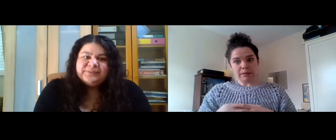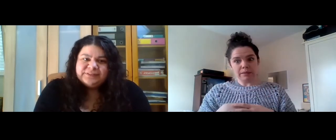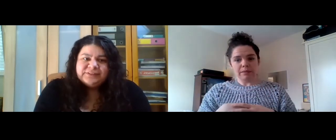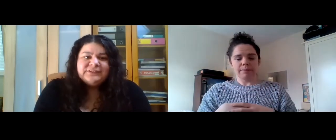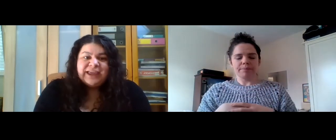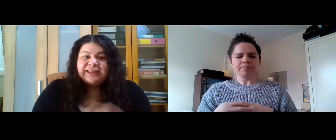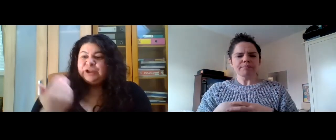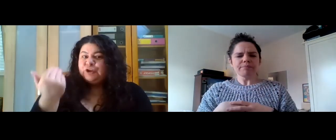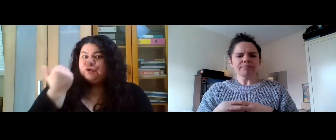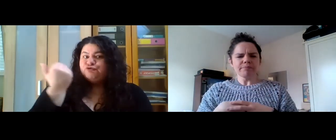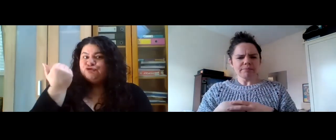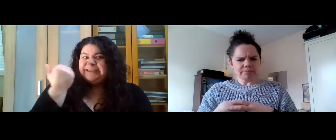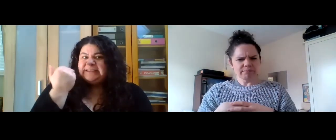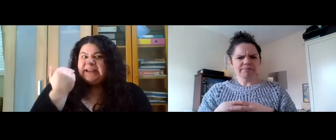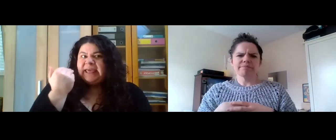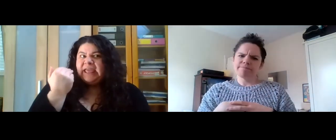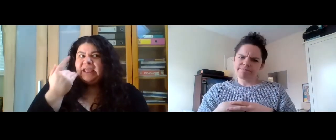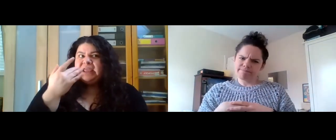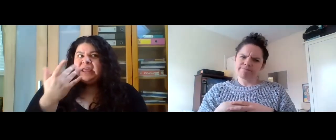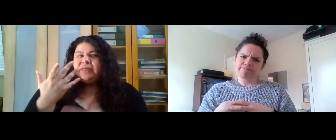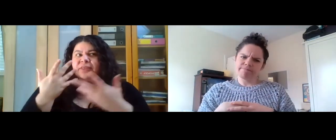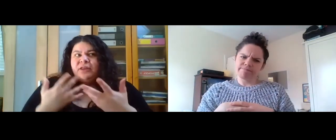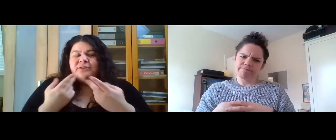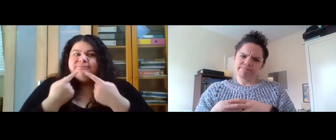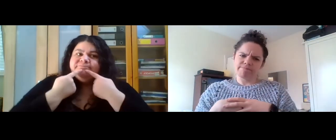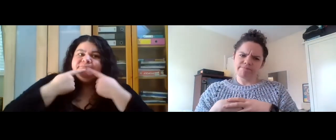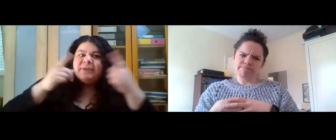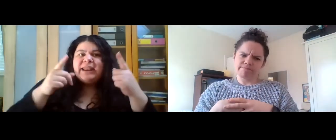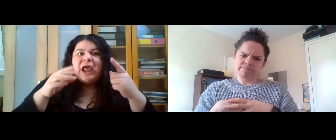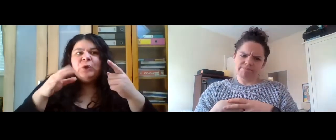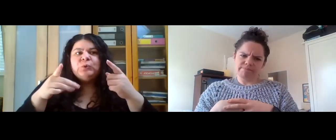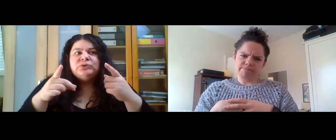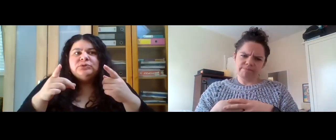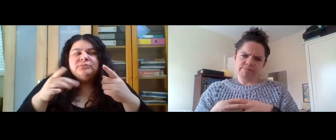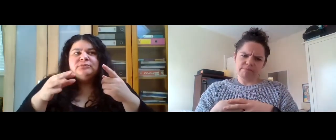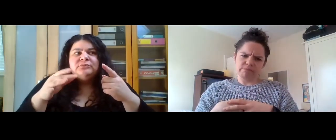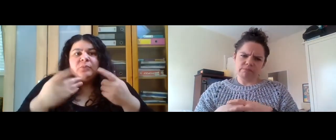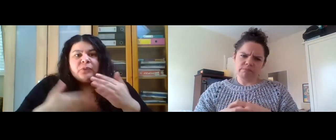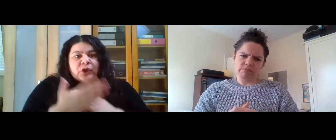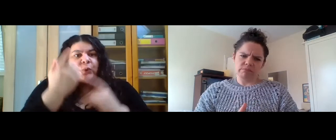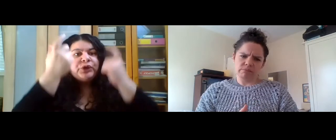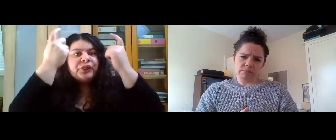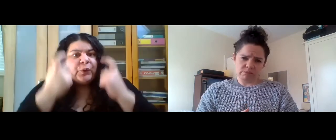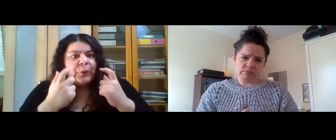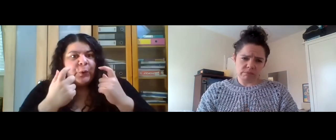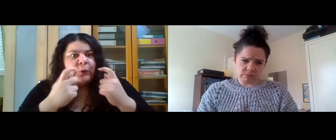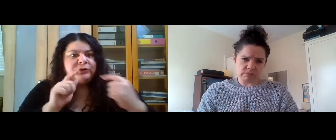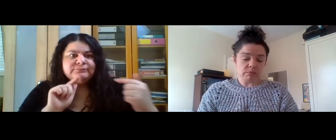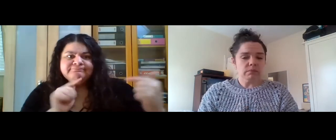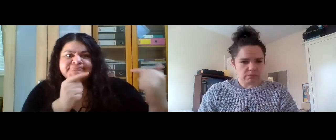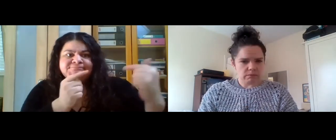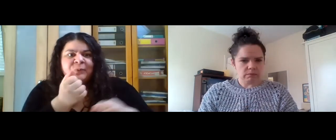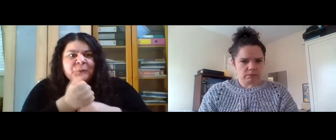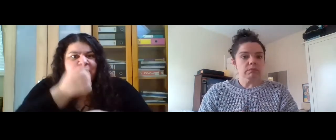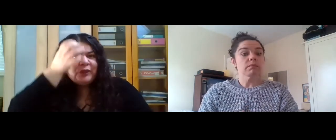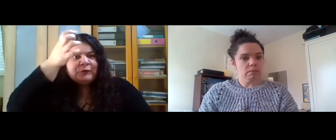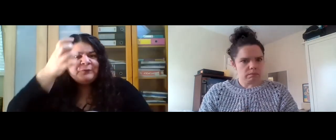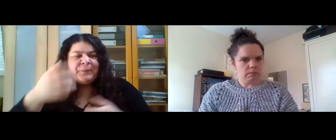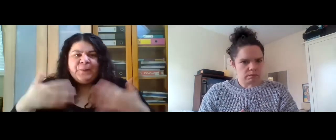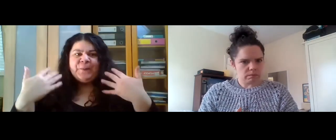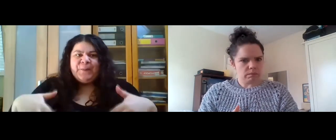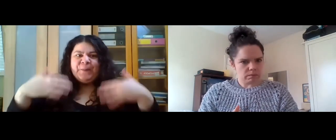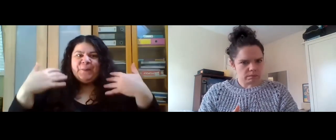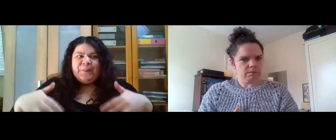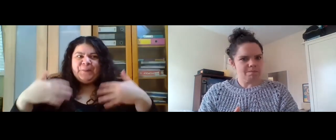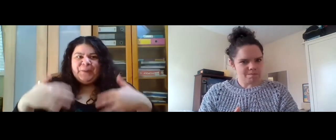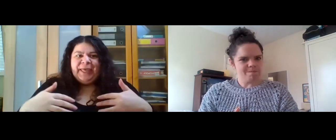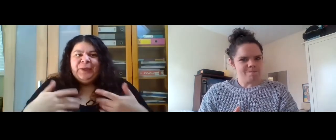Yes, they recently announced a new law suit linked to that, challenging the government. Amazing!